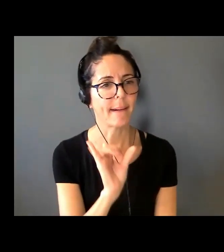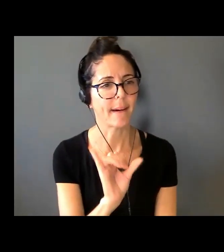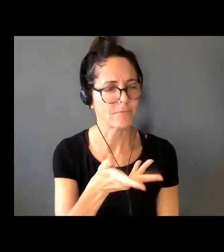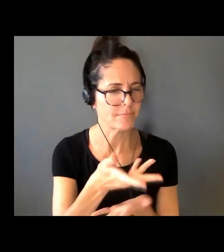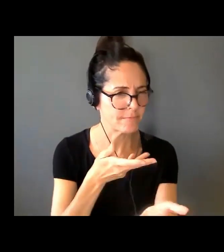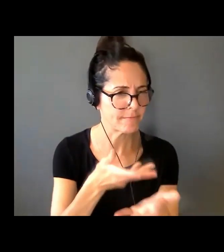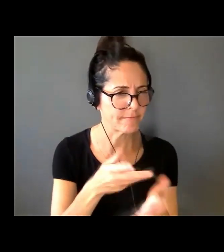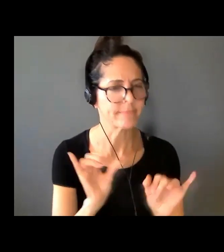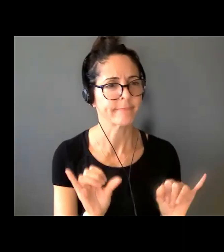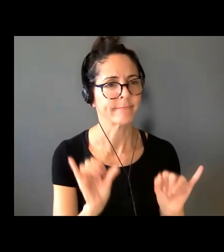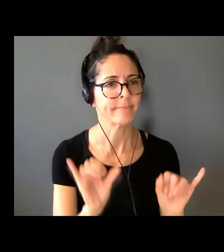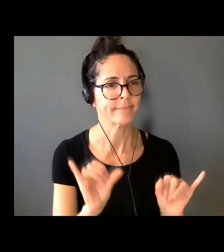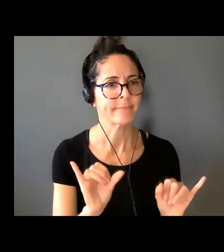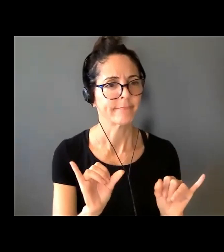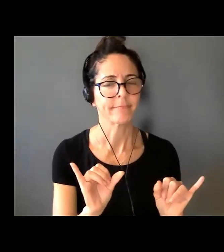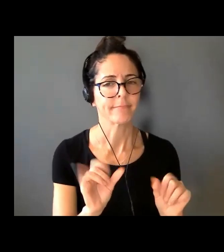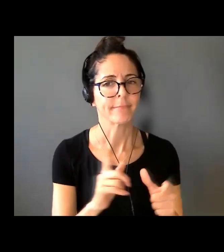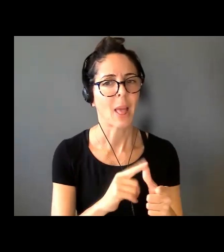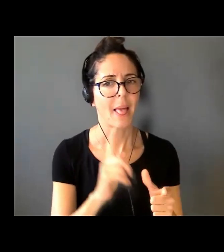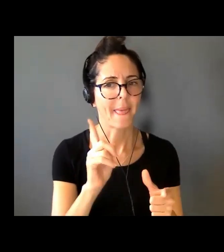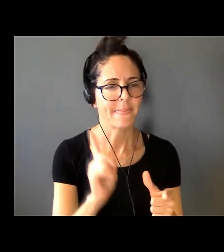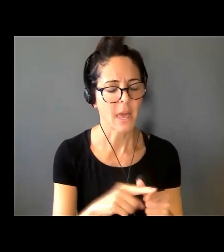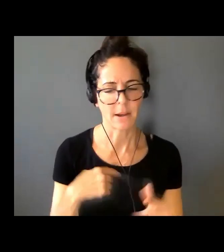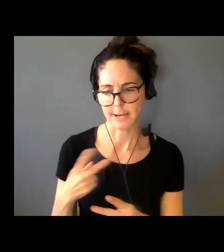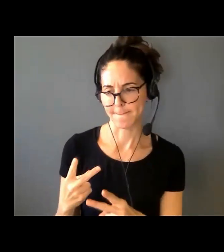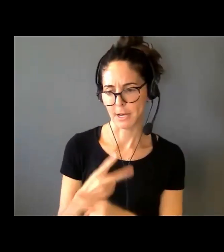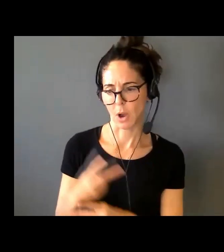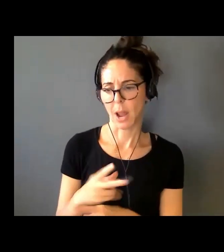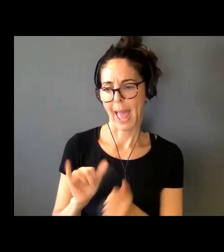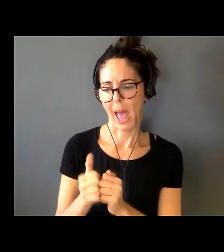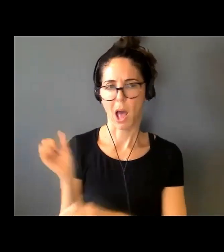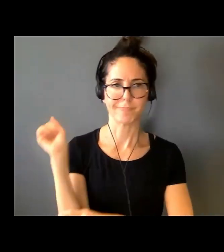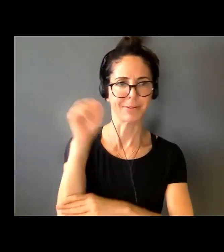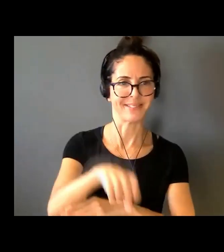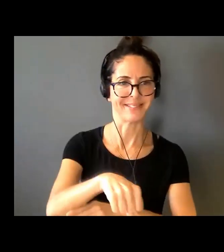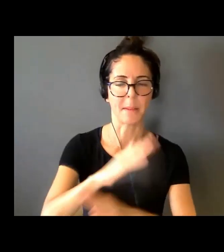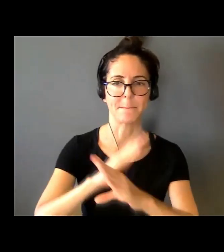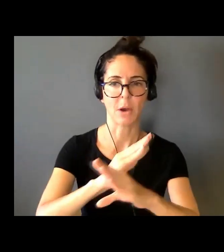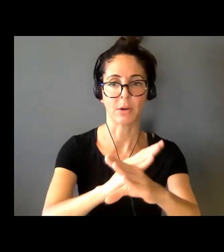provide or overcome most of the barriers they may have. Because I could be sitting in my office